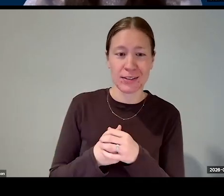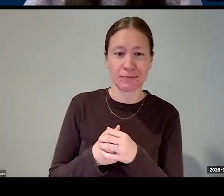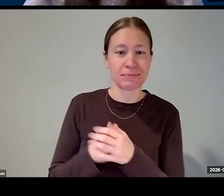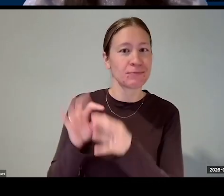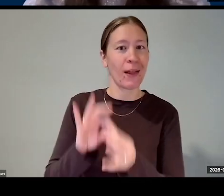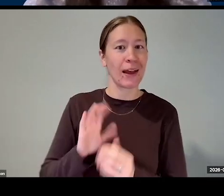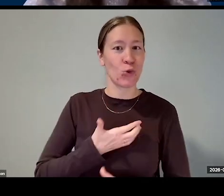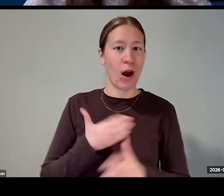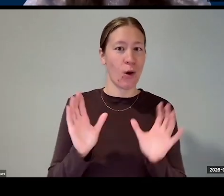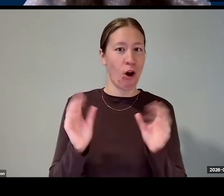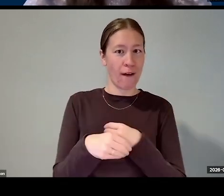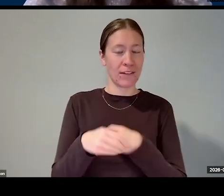the disability equity office.